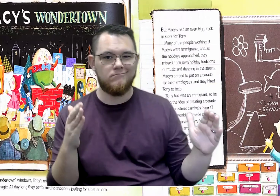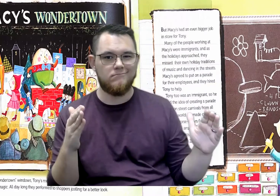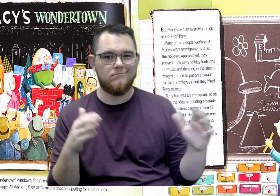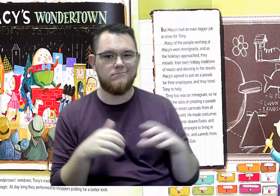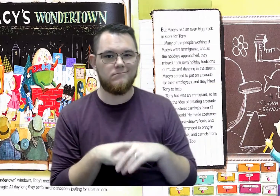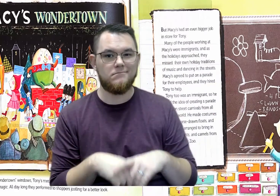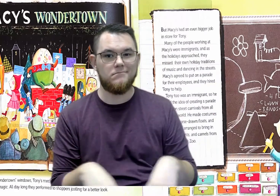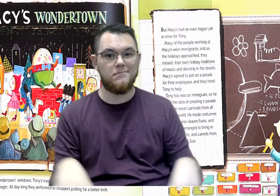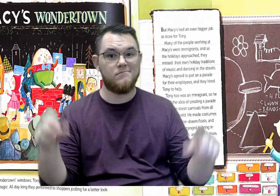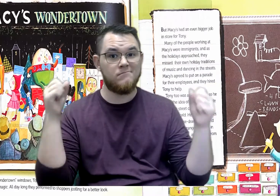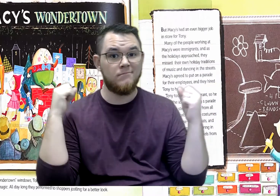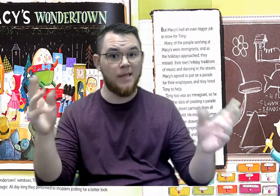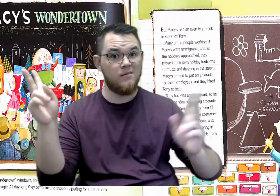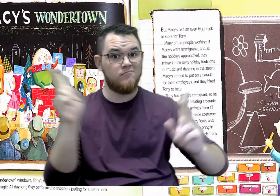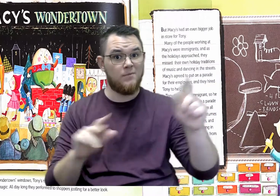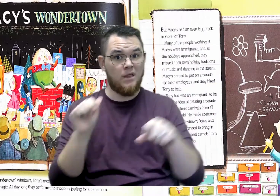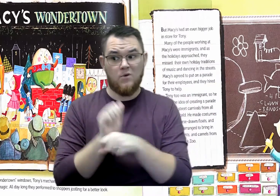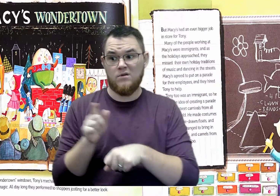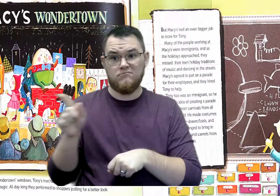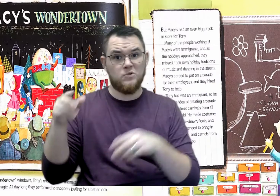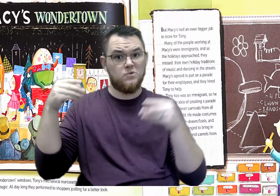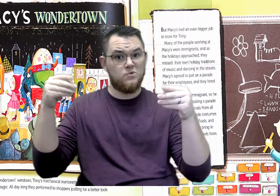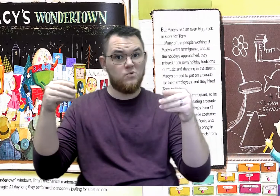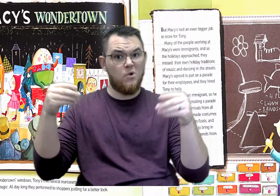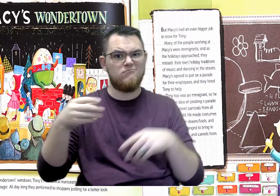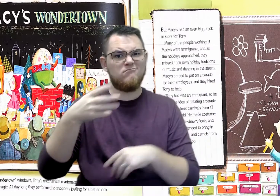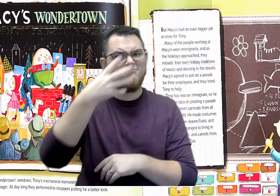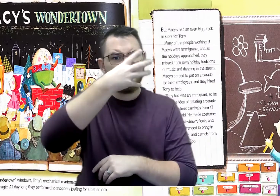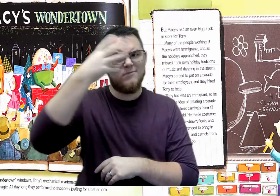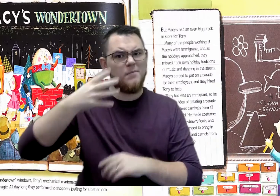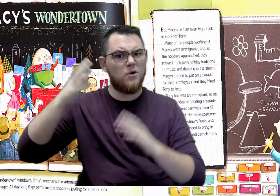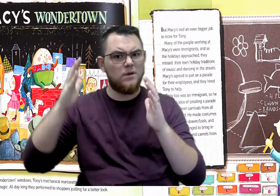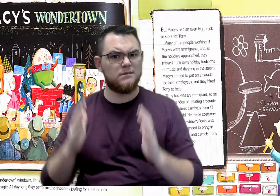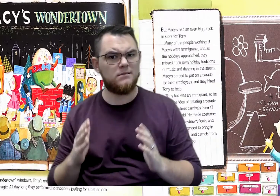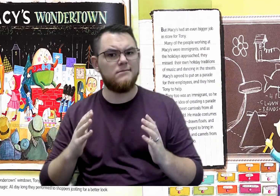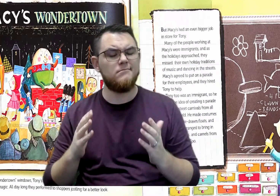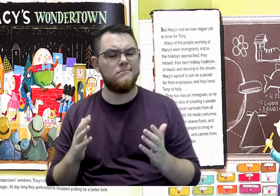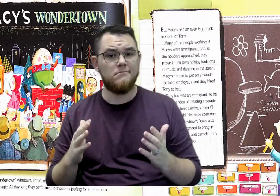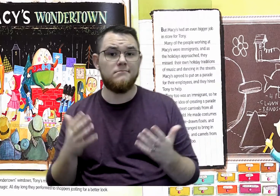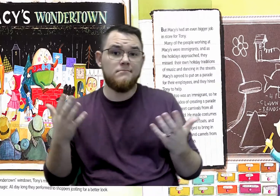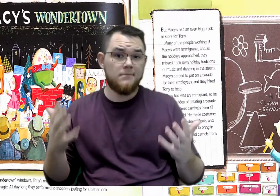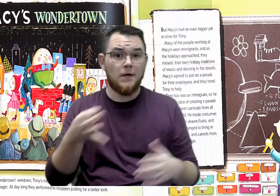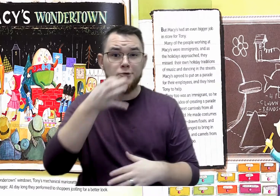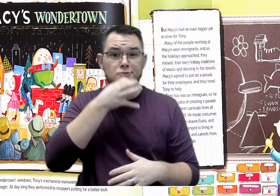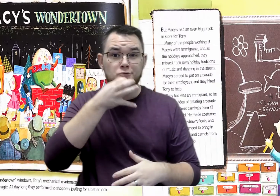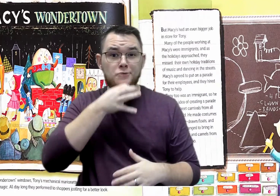Many of the people working at Macy’s were immigrants, and as the holidays approached,